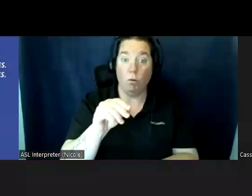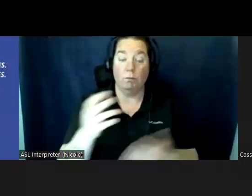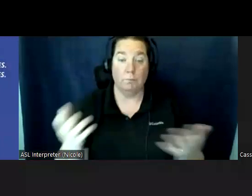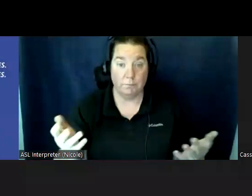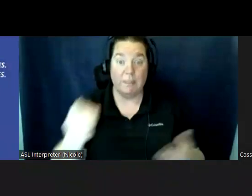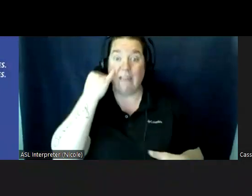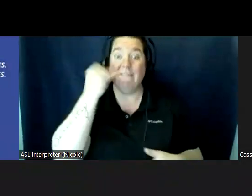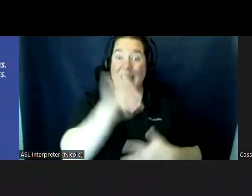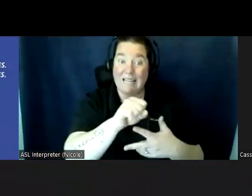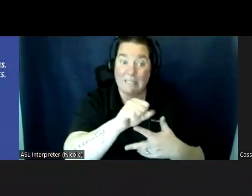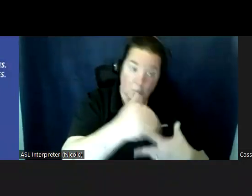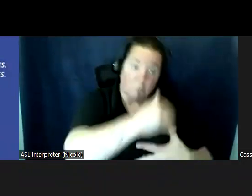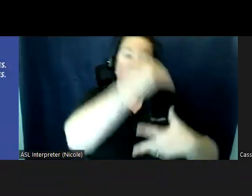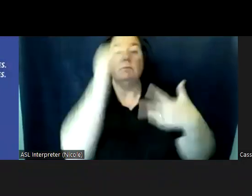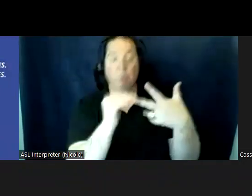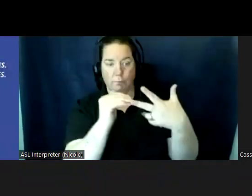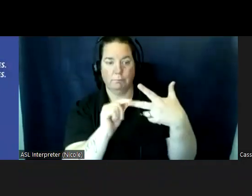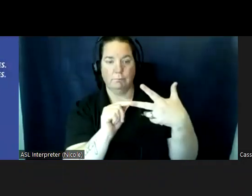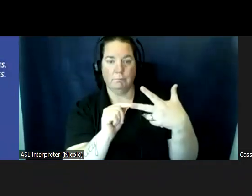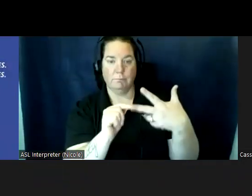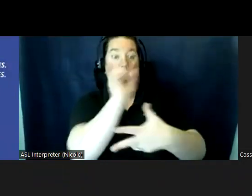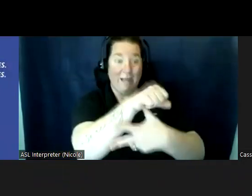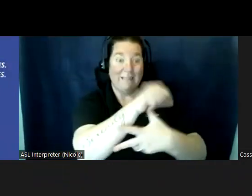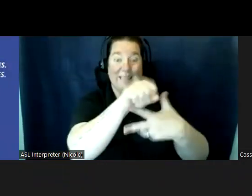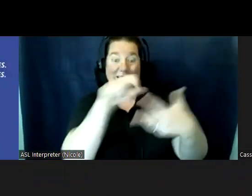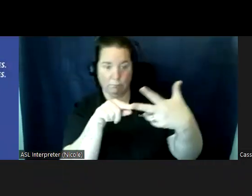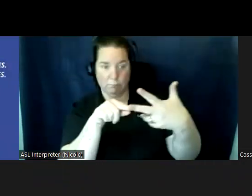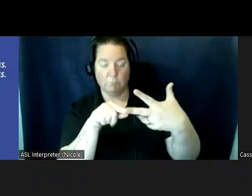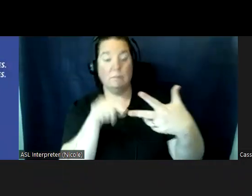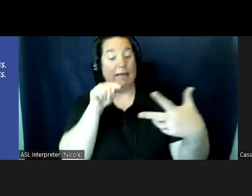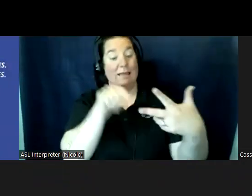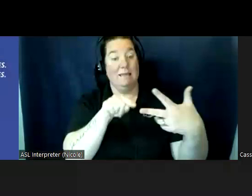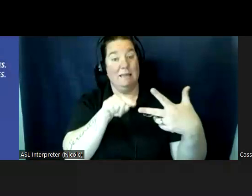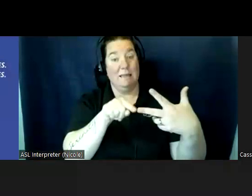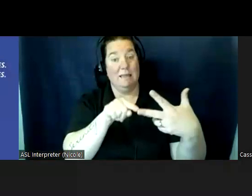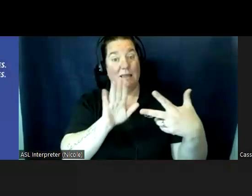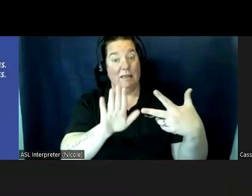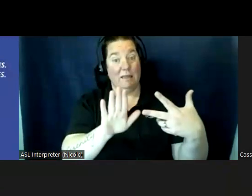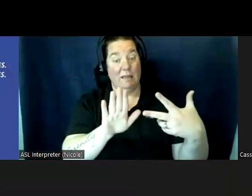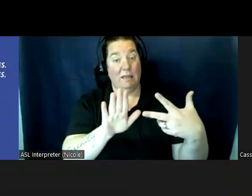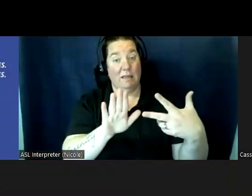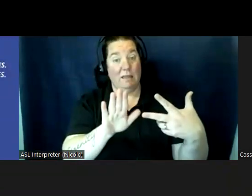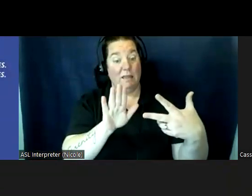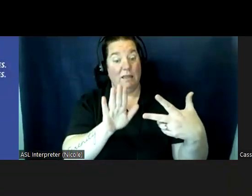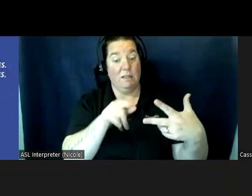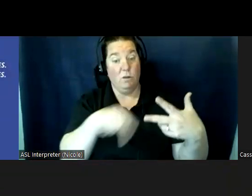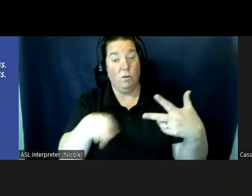you move on to the third question. Is does this child need specially designed instruction? If you